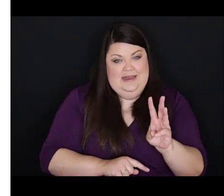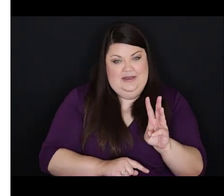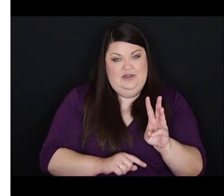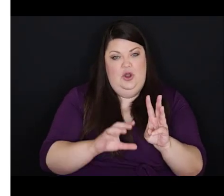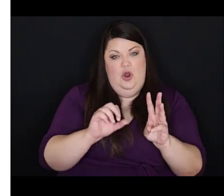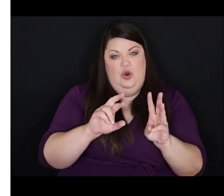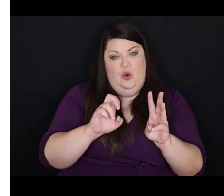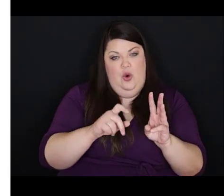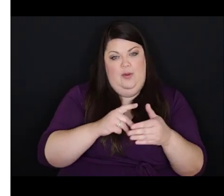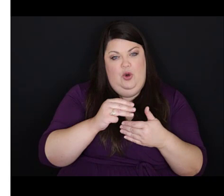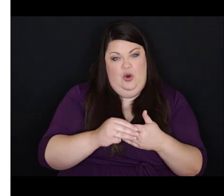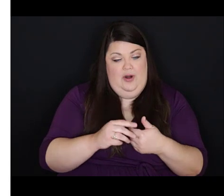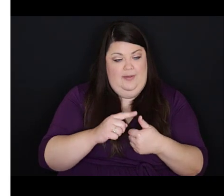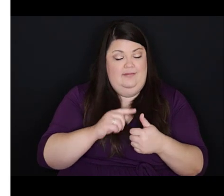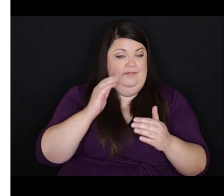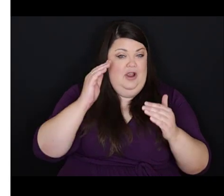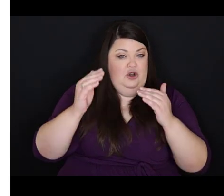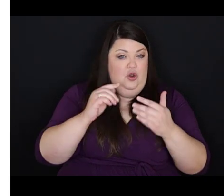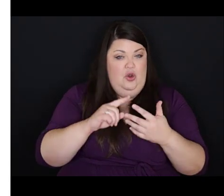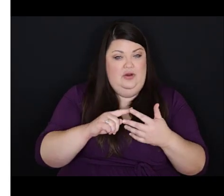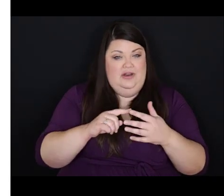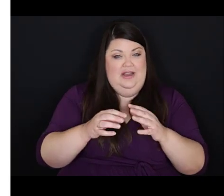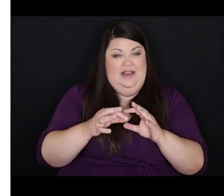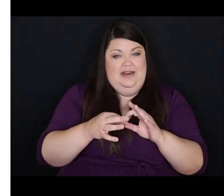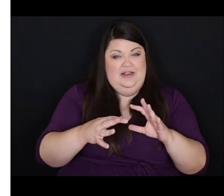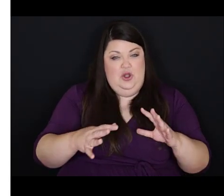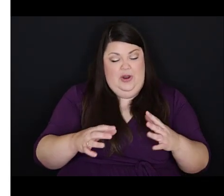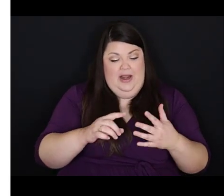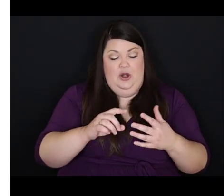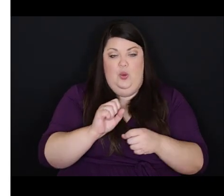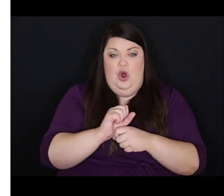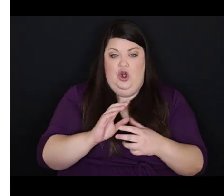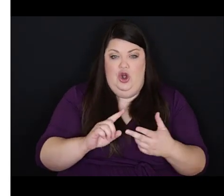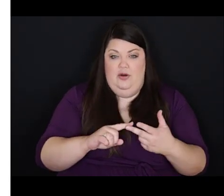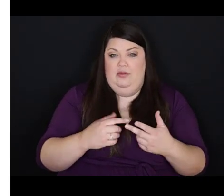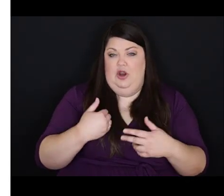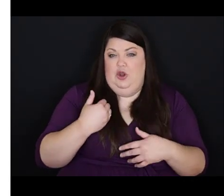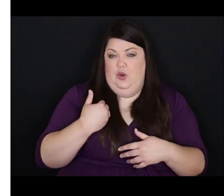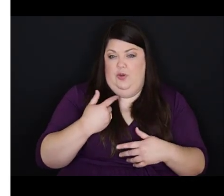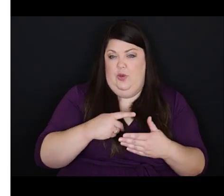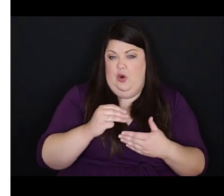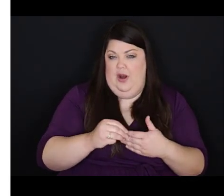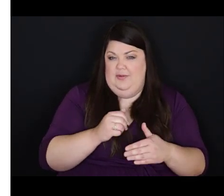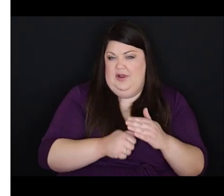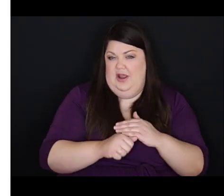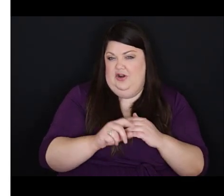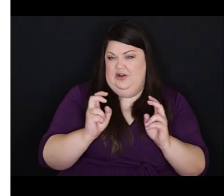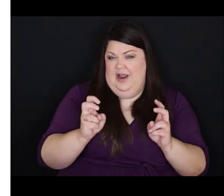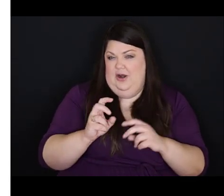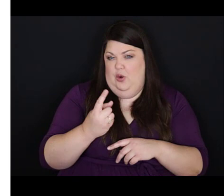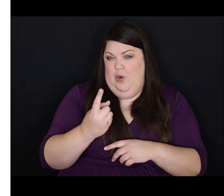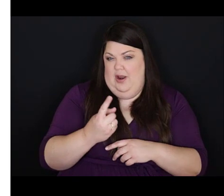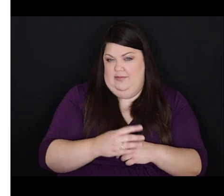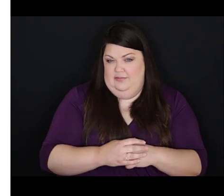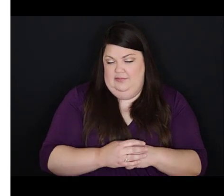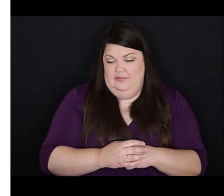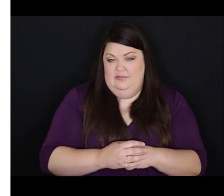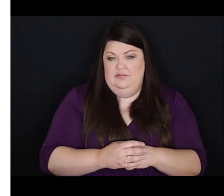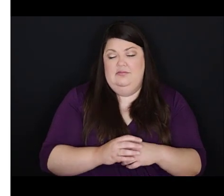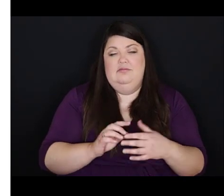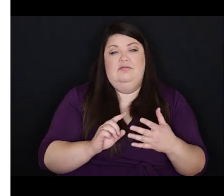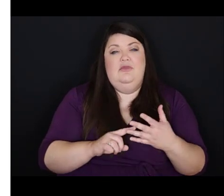Adult, Dislocated Worker, and Youth programs under Title I. The Adult Education and